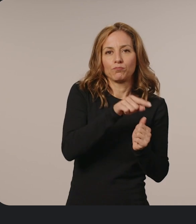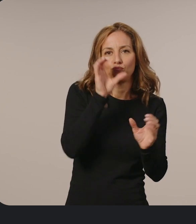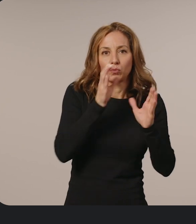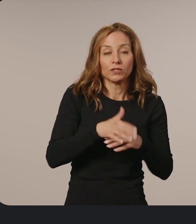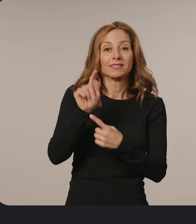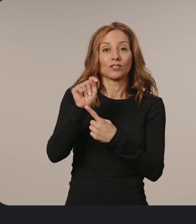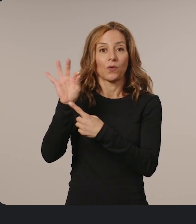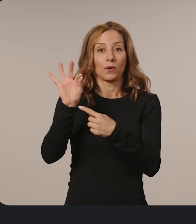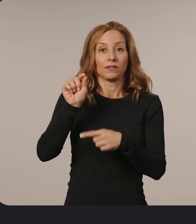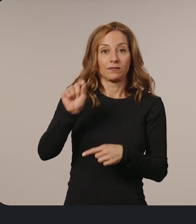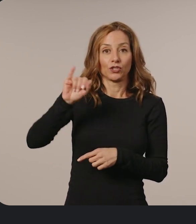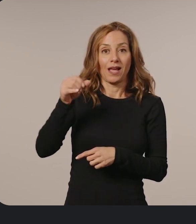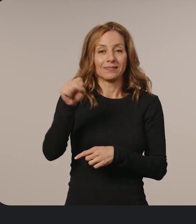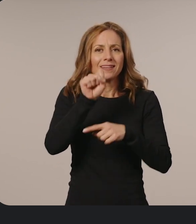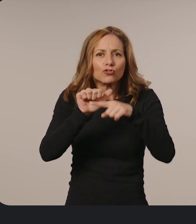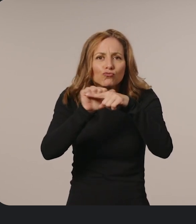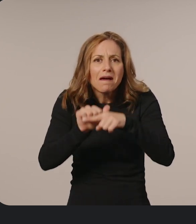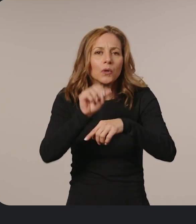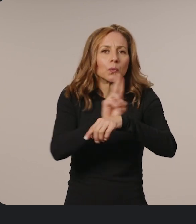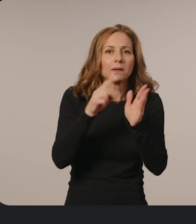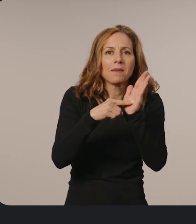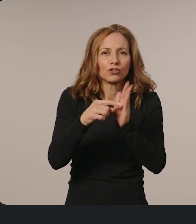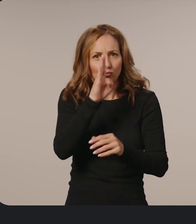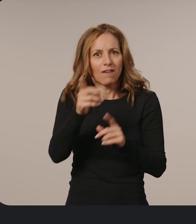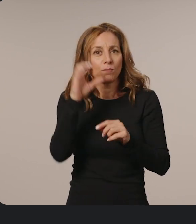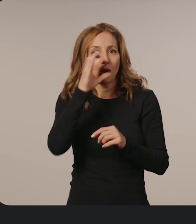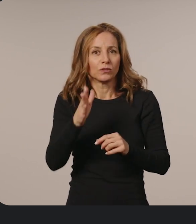Let's start with the browser. With TensorFlow.js you can train and use models